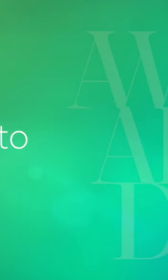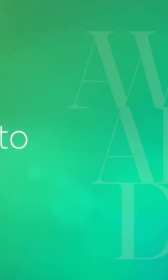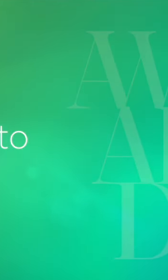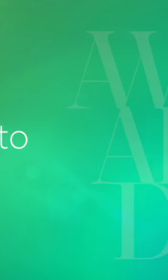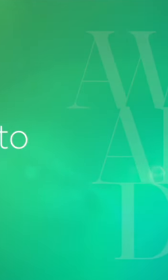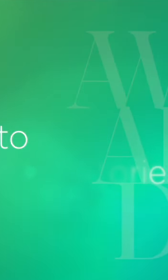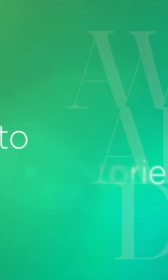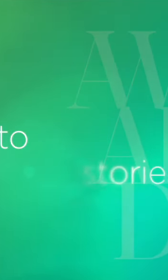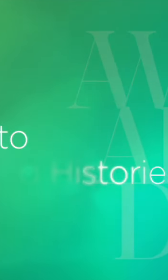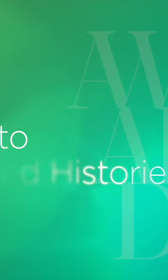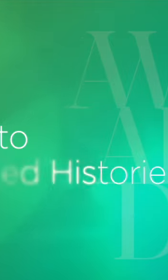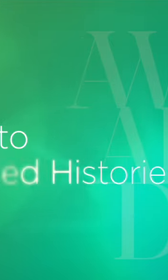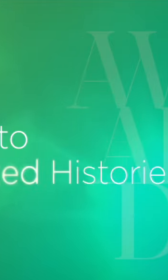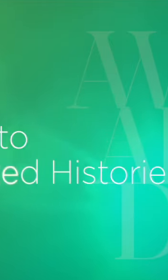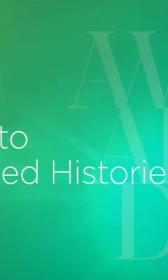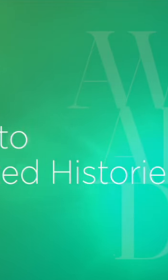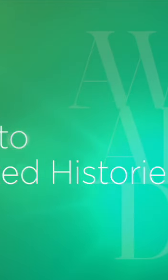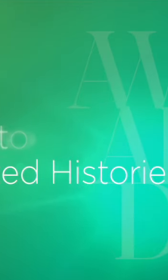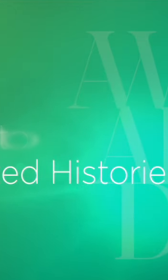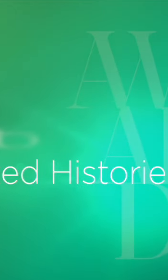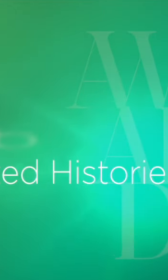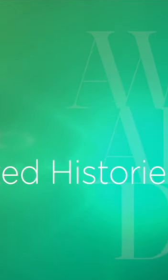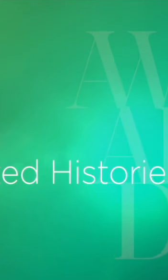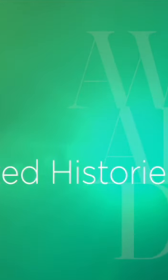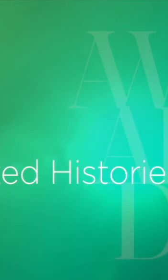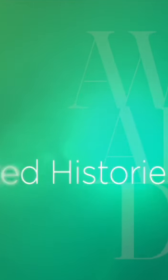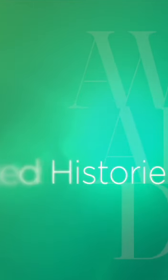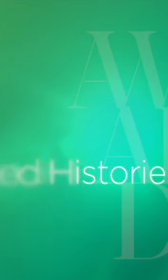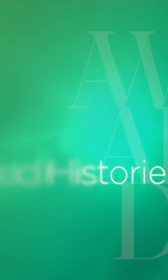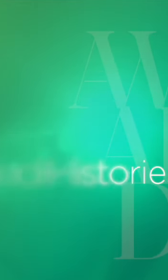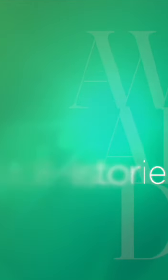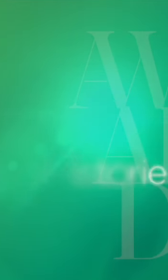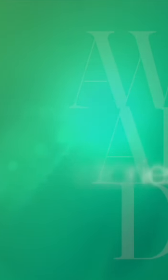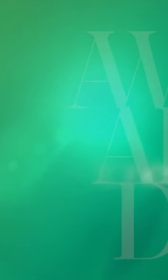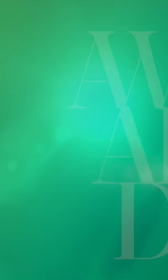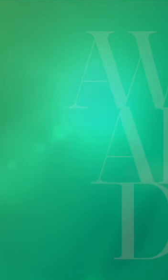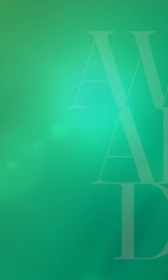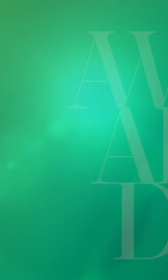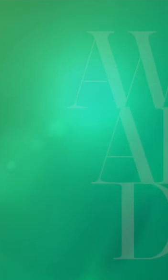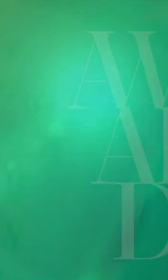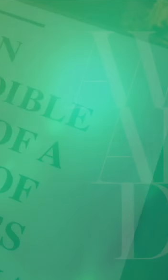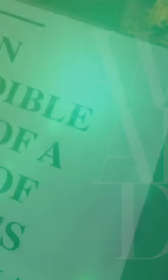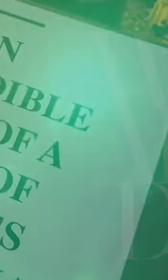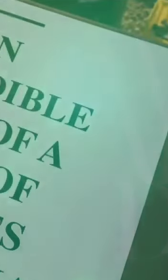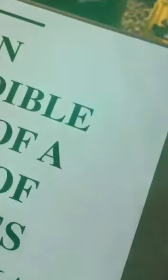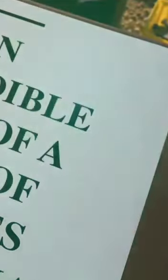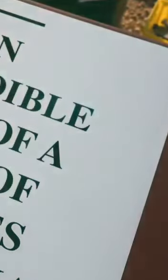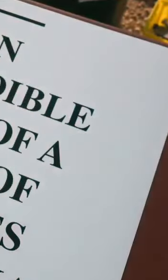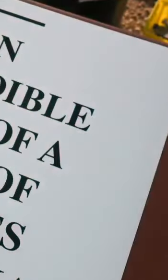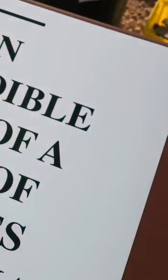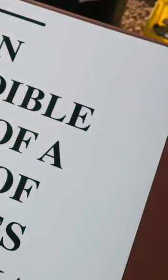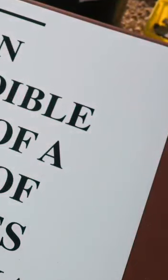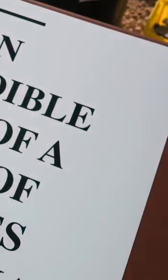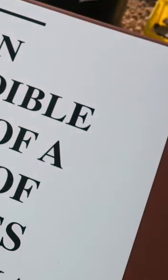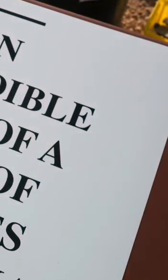on the power of objects to transform inherited histories, and this deep investigation has influenced his curatorial vision